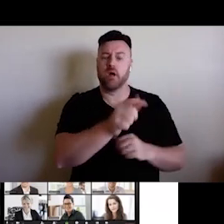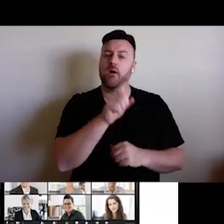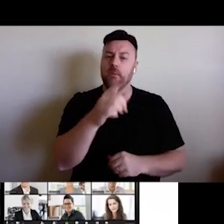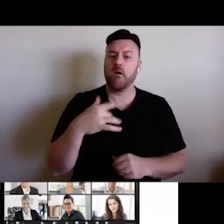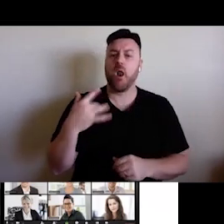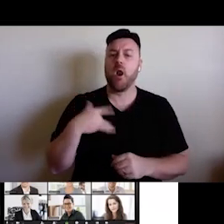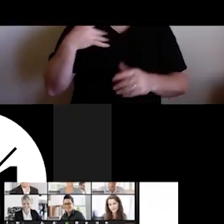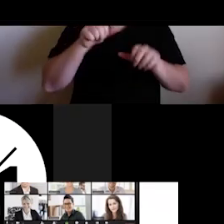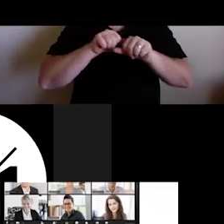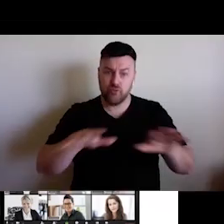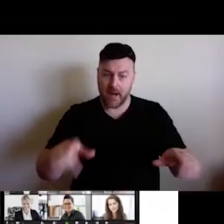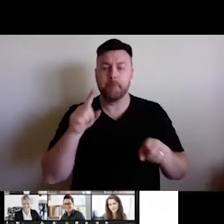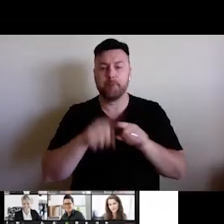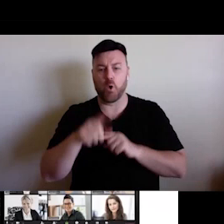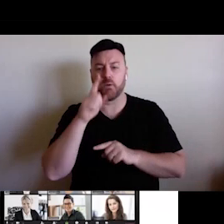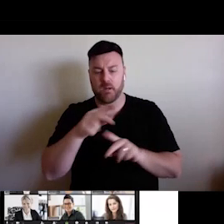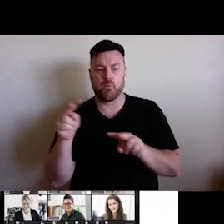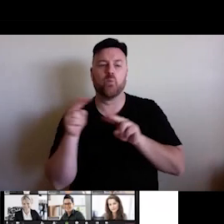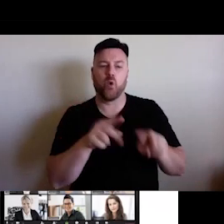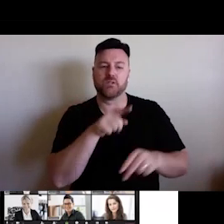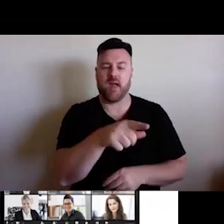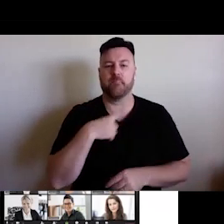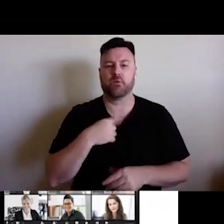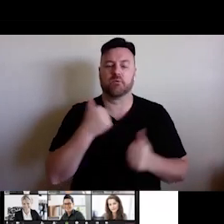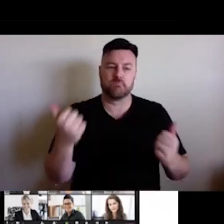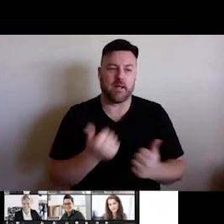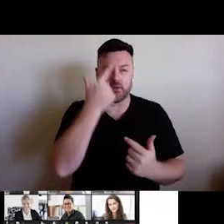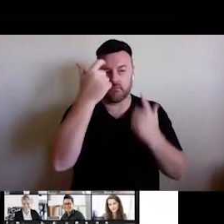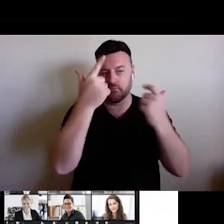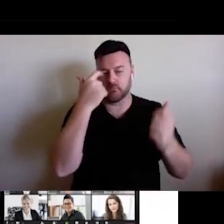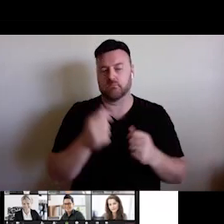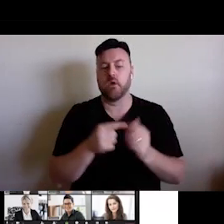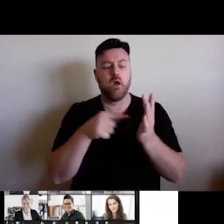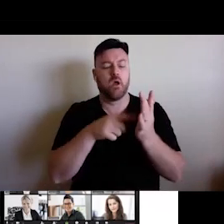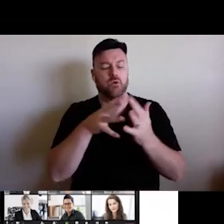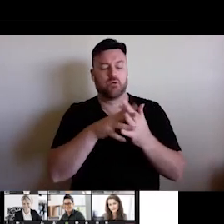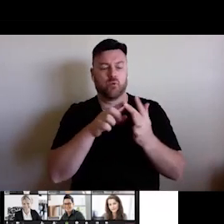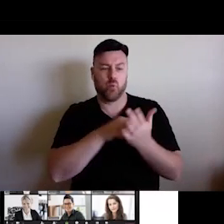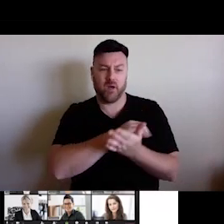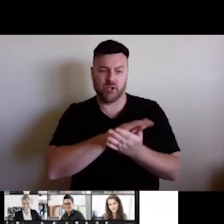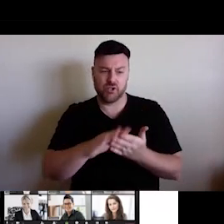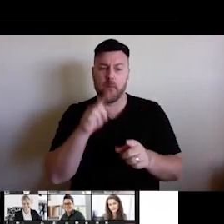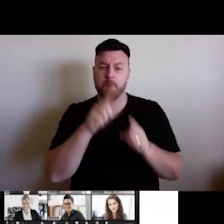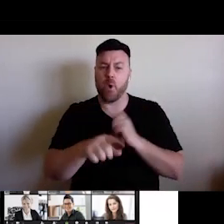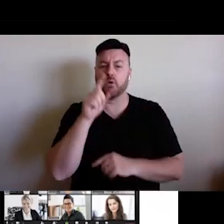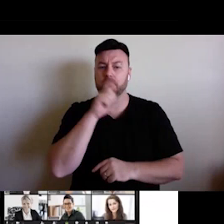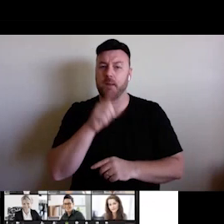primarily people use this to watch games. Odd concept, I know, but it's hugely popular. But really, it's more about the engaged reaction with